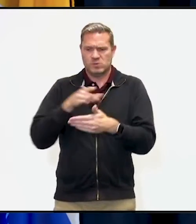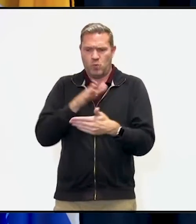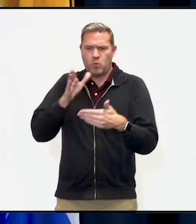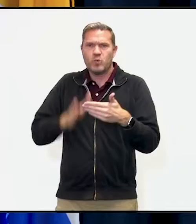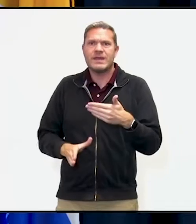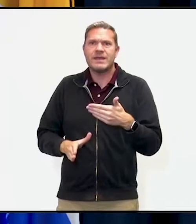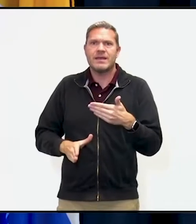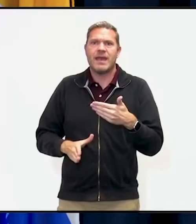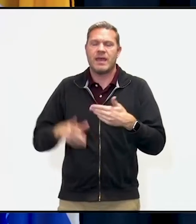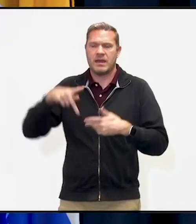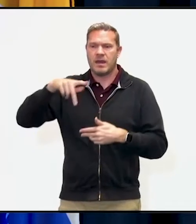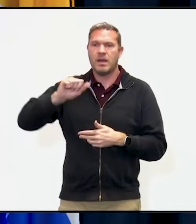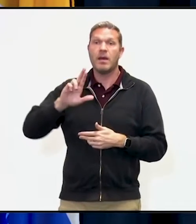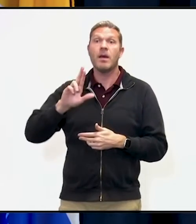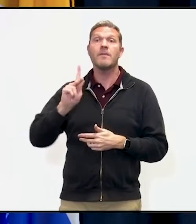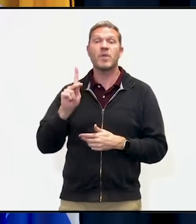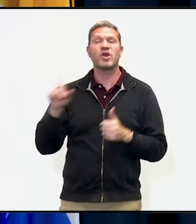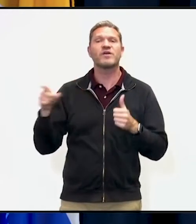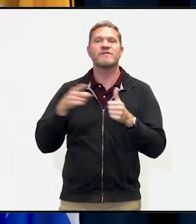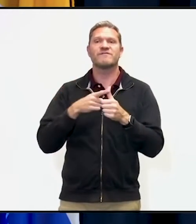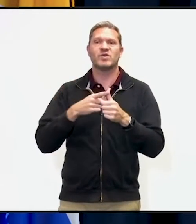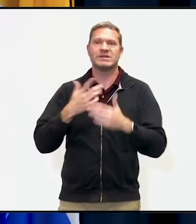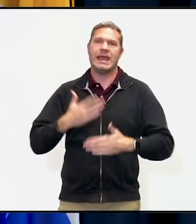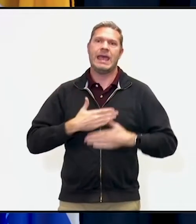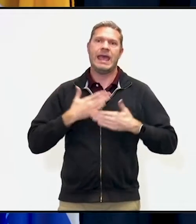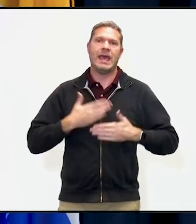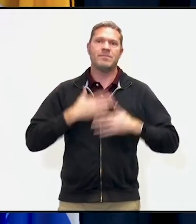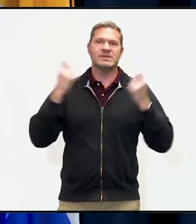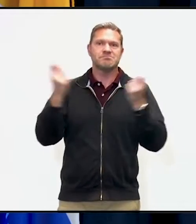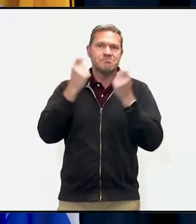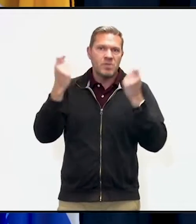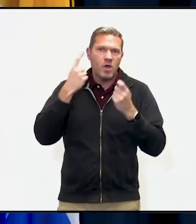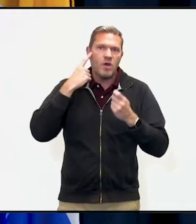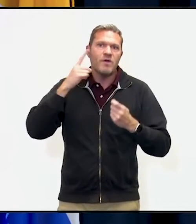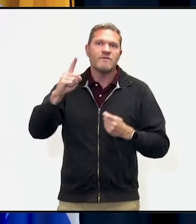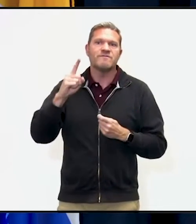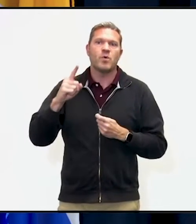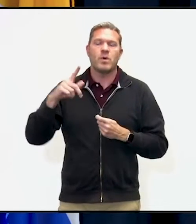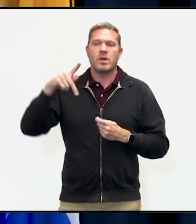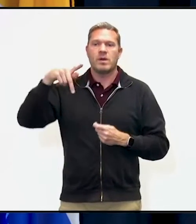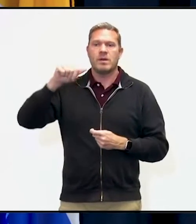I want to wish happy holidays to everybody celebrating Passover and Easter.